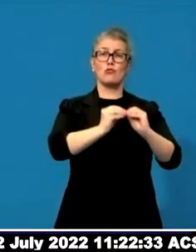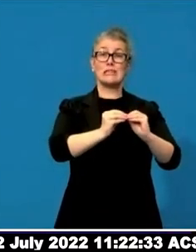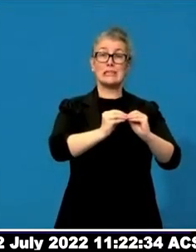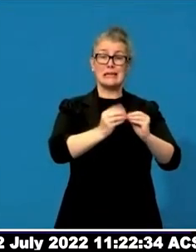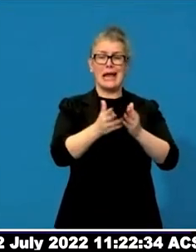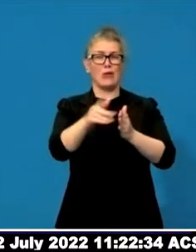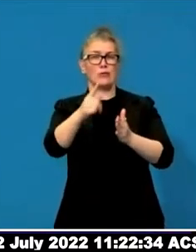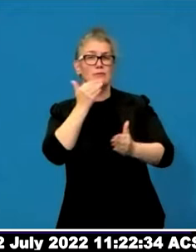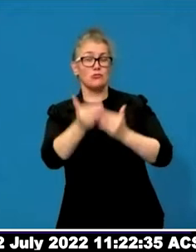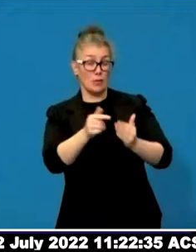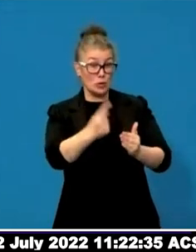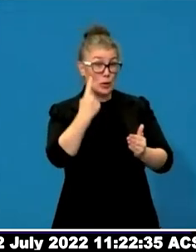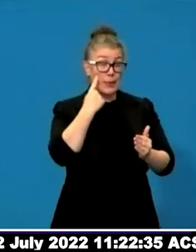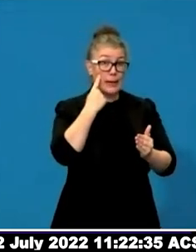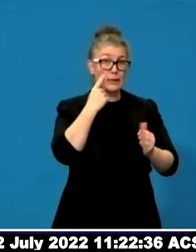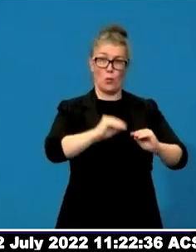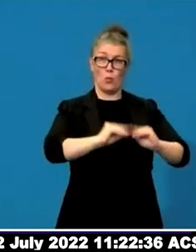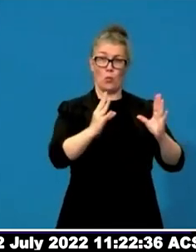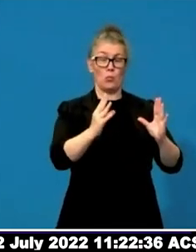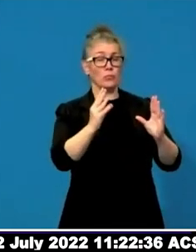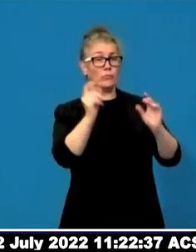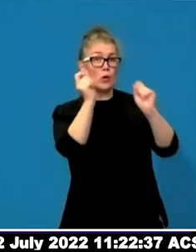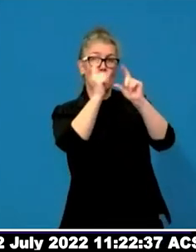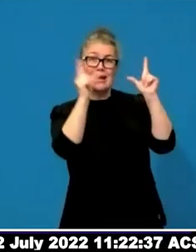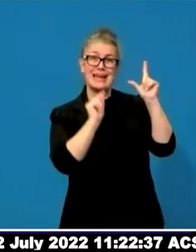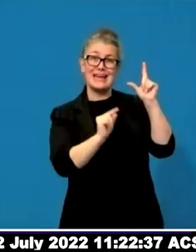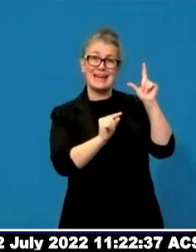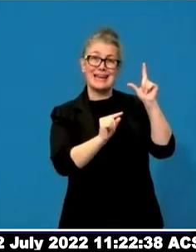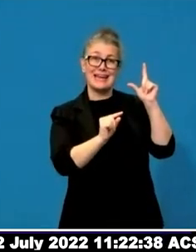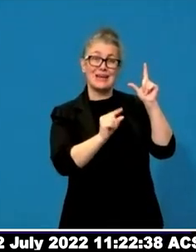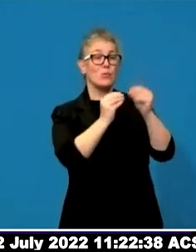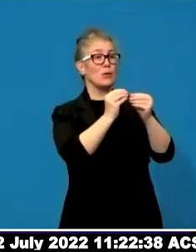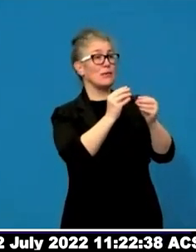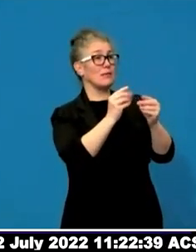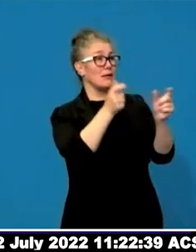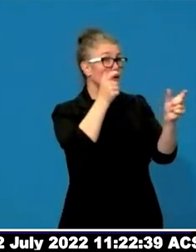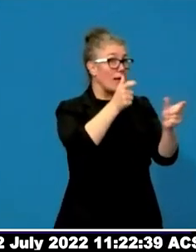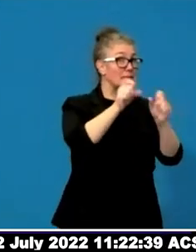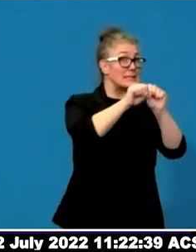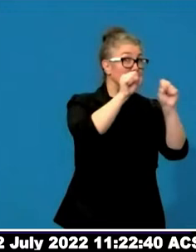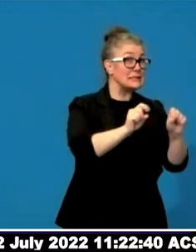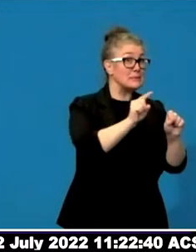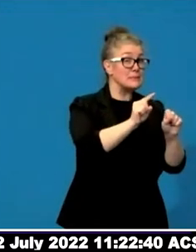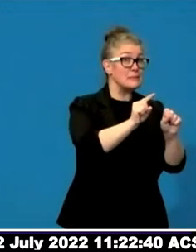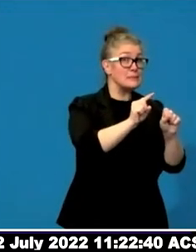in terms of across the Northern Territory government system? And, secondly, do you - has there been research